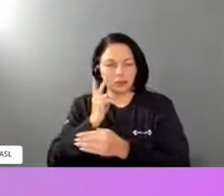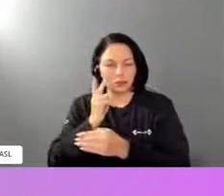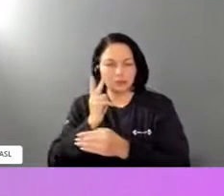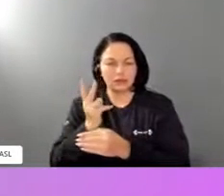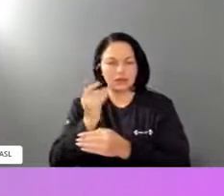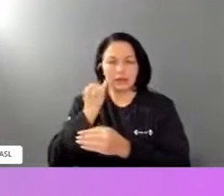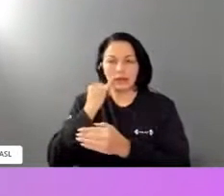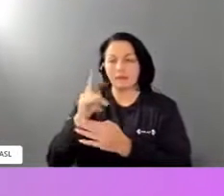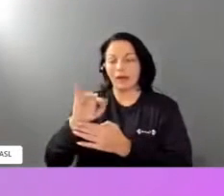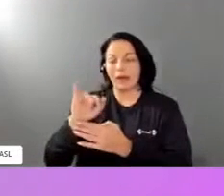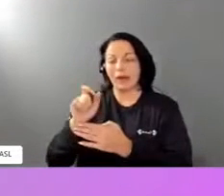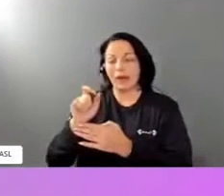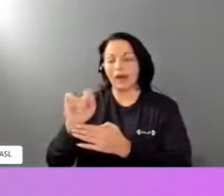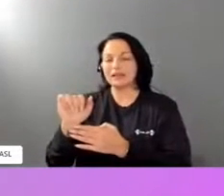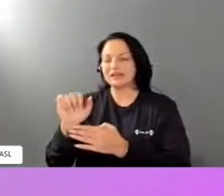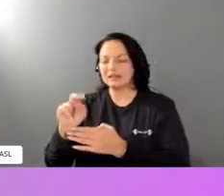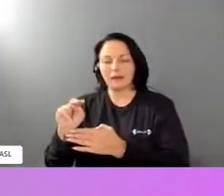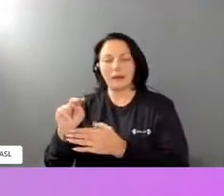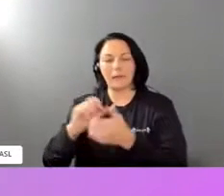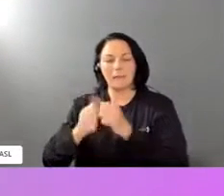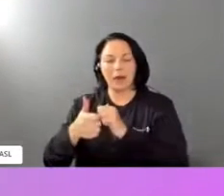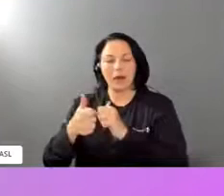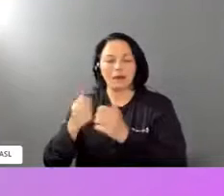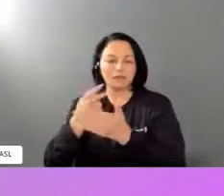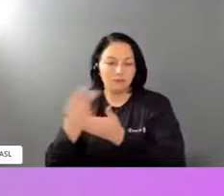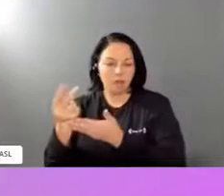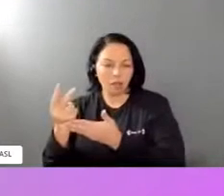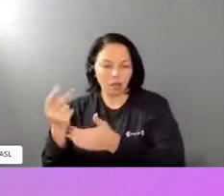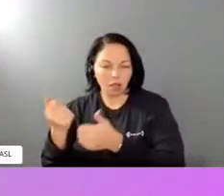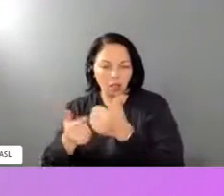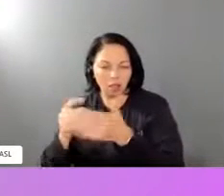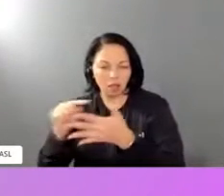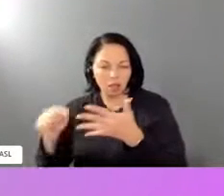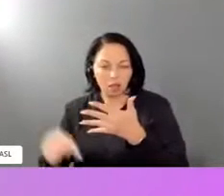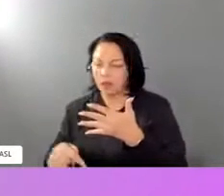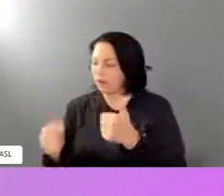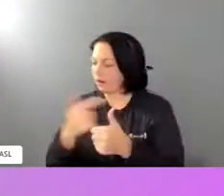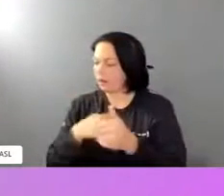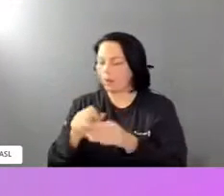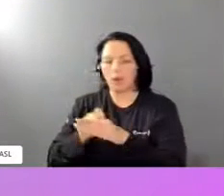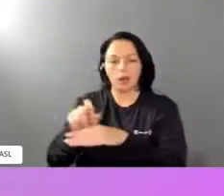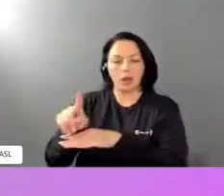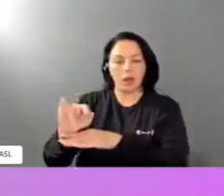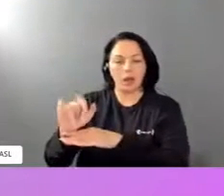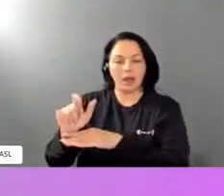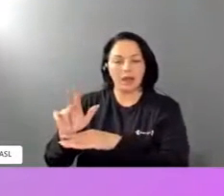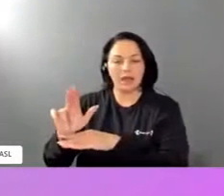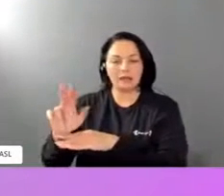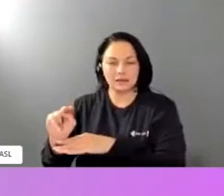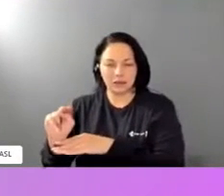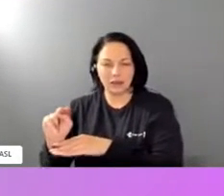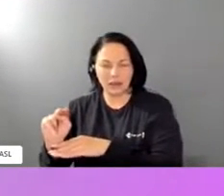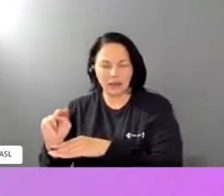during the ajax test we first run accessibility to see if it's